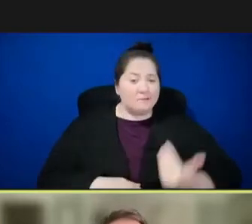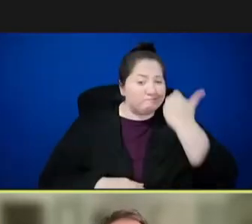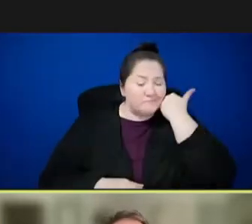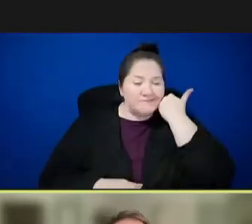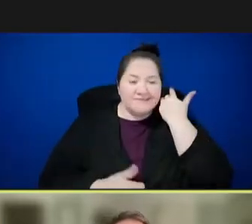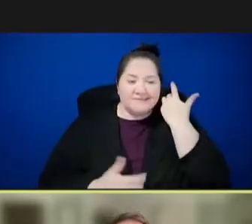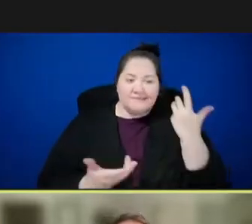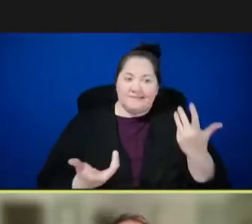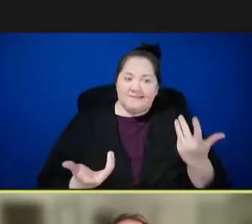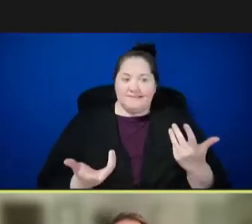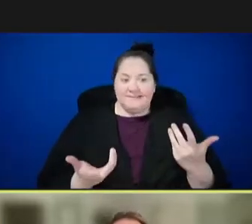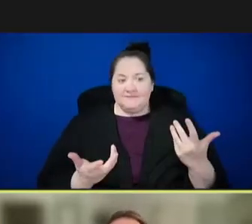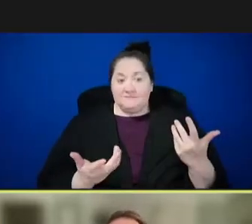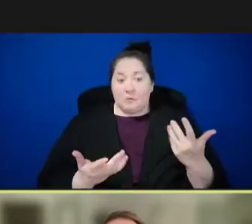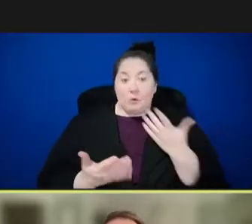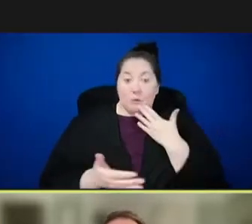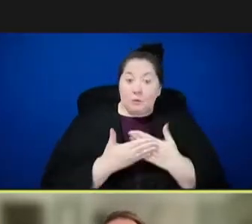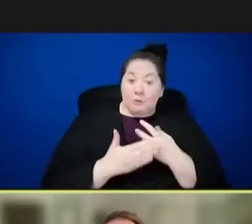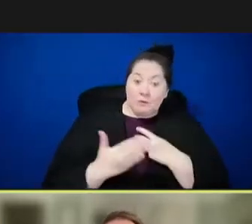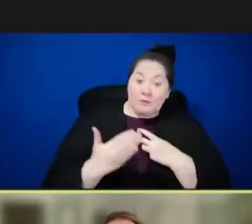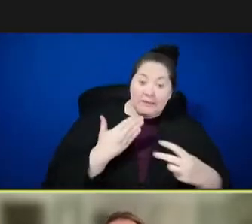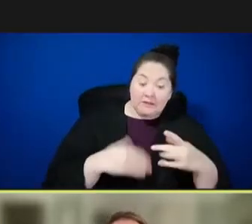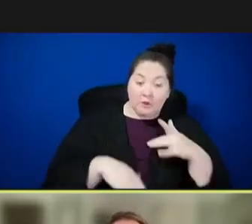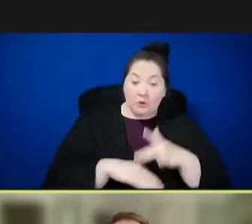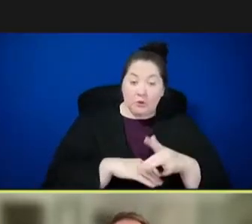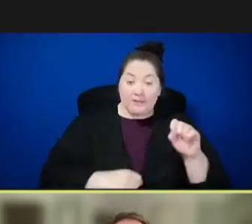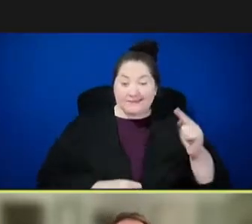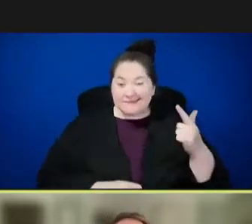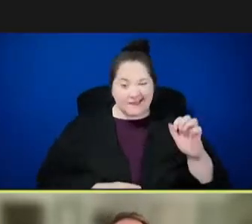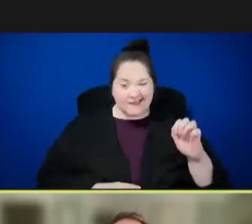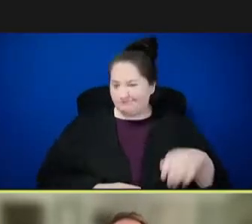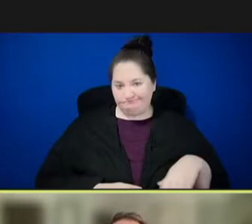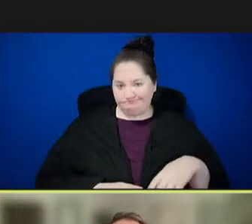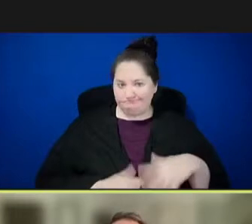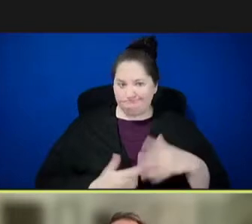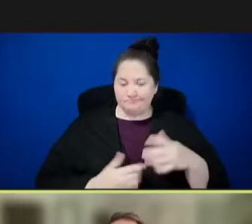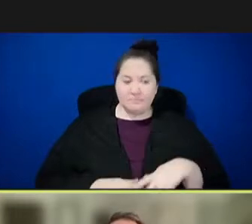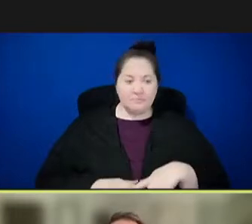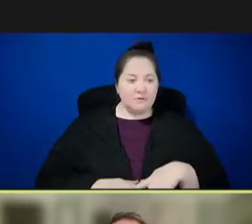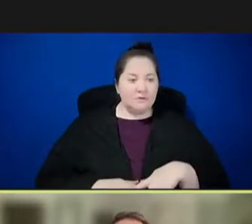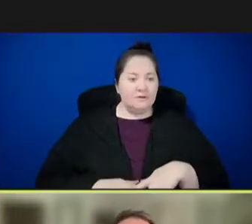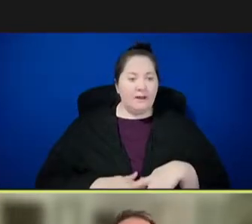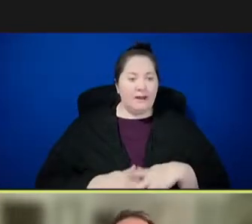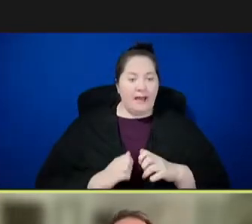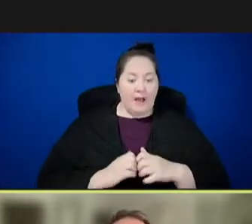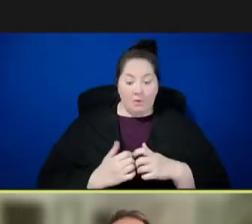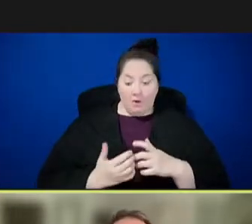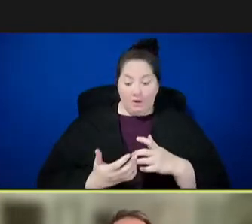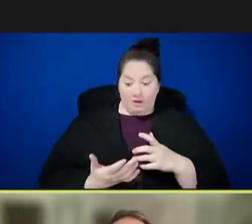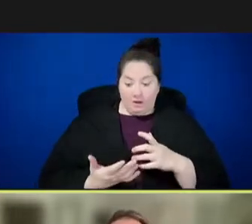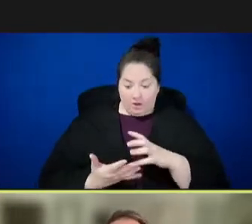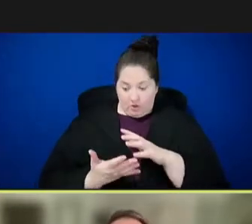that predictive in the earlier stages. So, can we combine learnings from systems of biology where